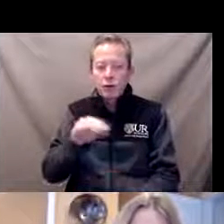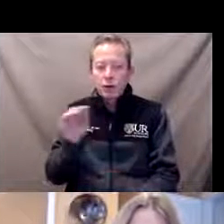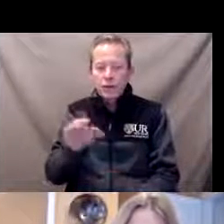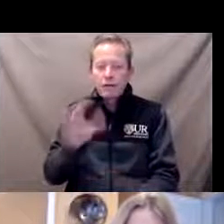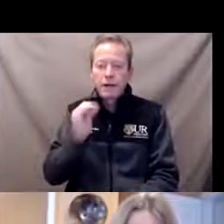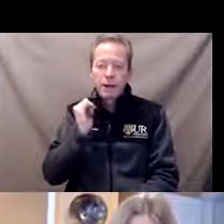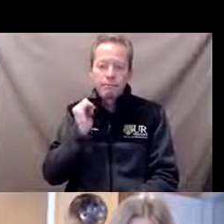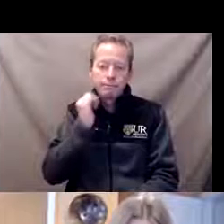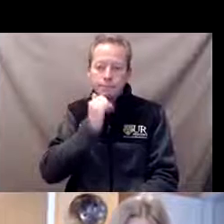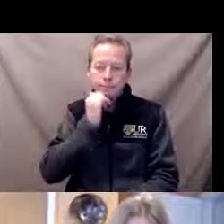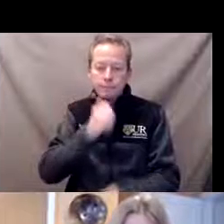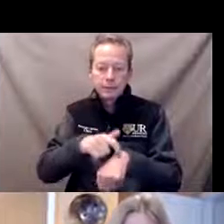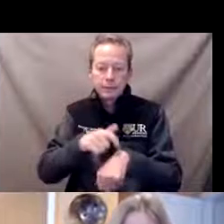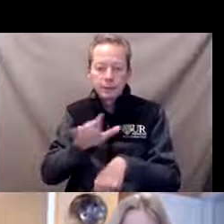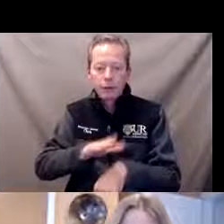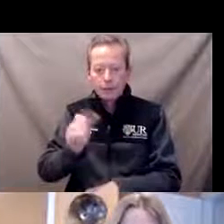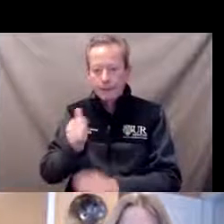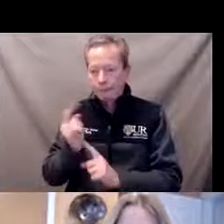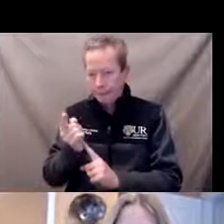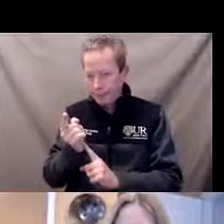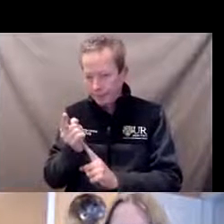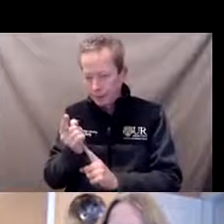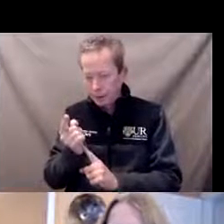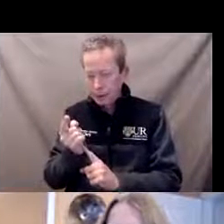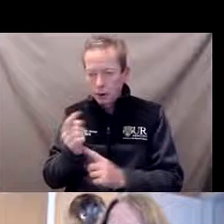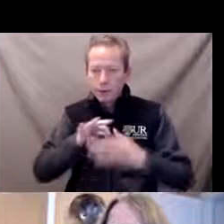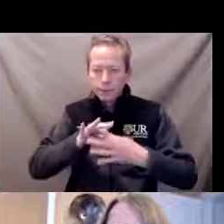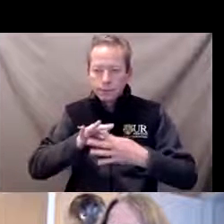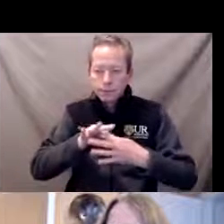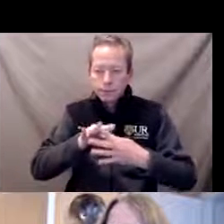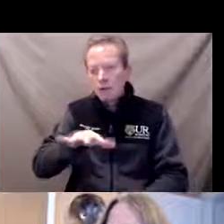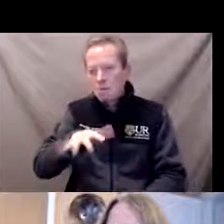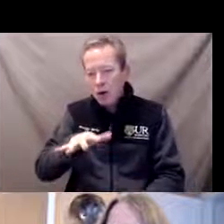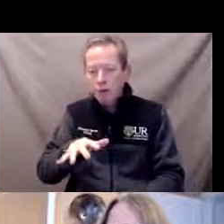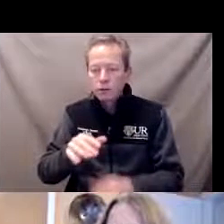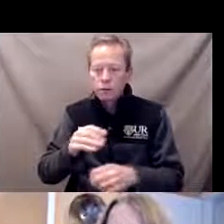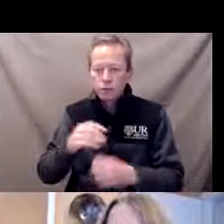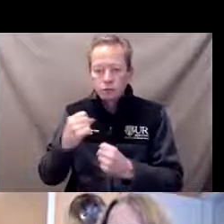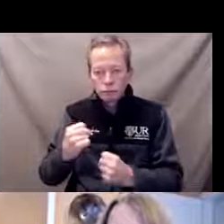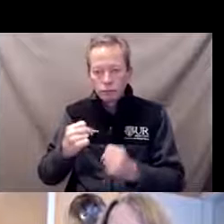time which is around 10 minutes of engaging in moderate to vigorous physical activities.